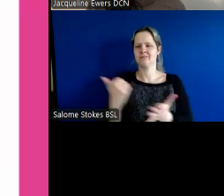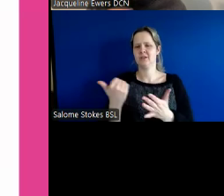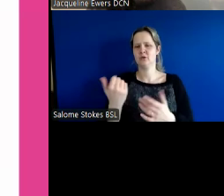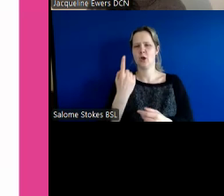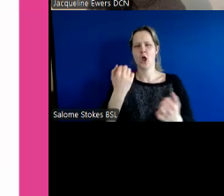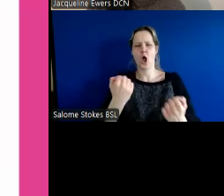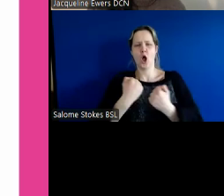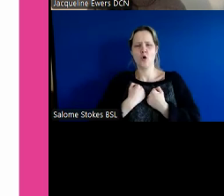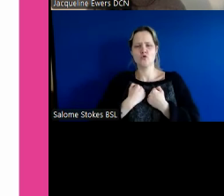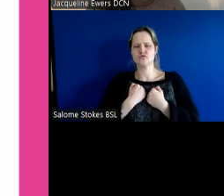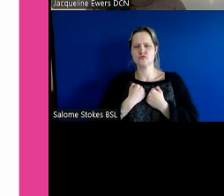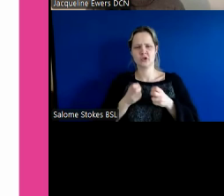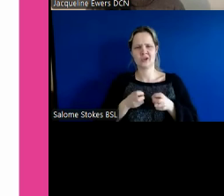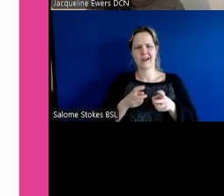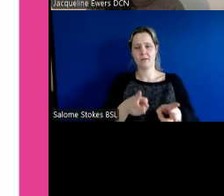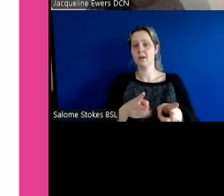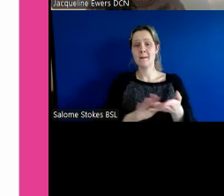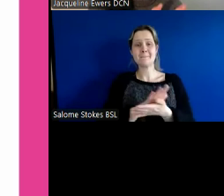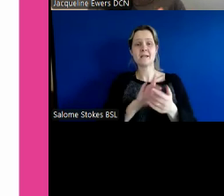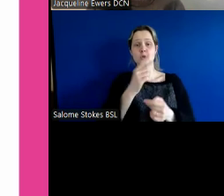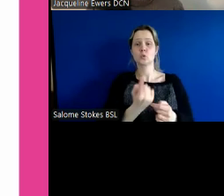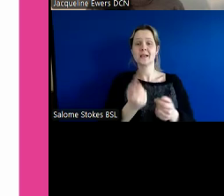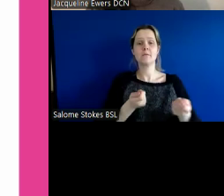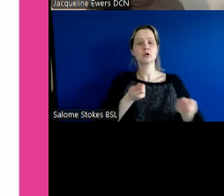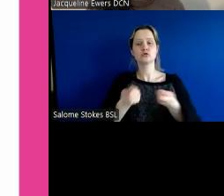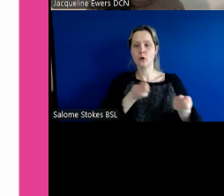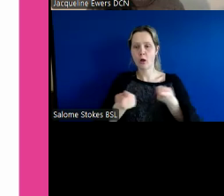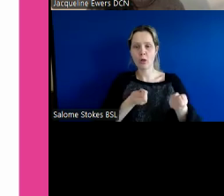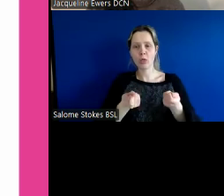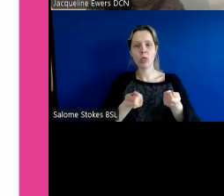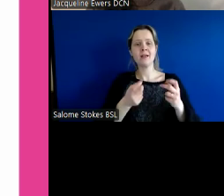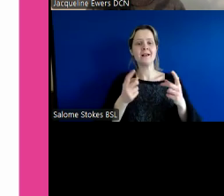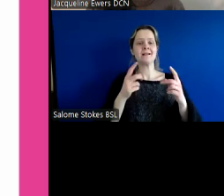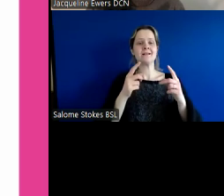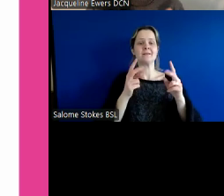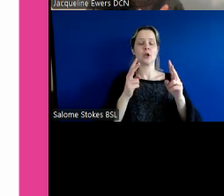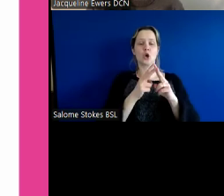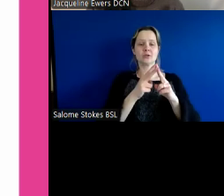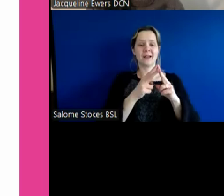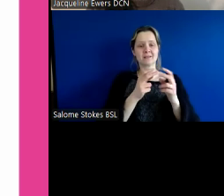For me, this means that you control the messaging, you control the contact data, you control the timing.